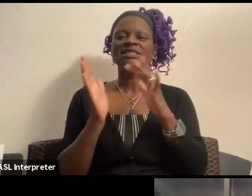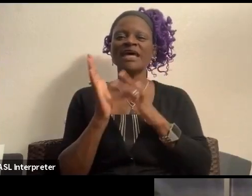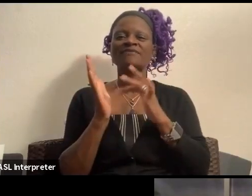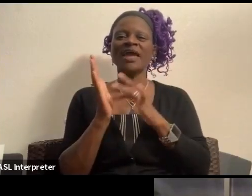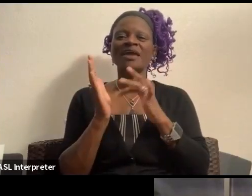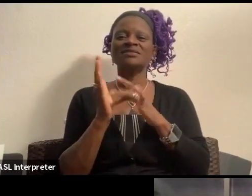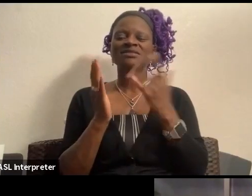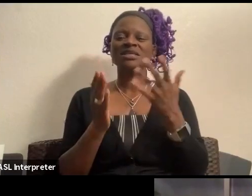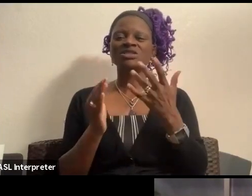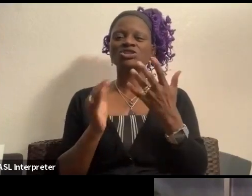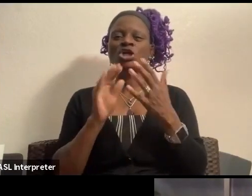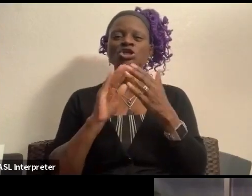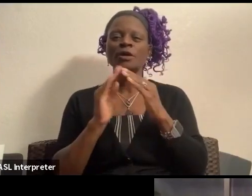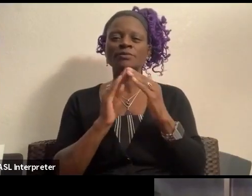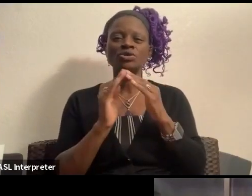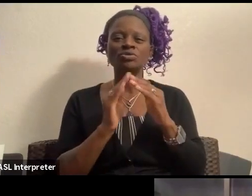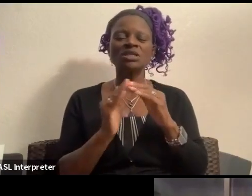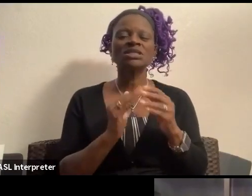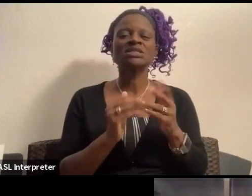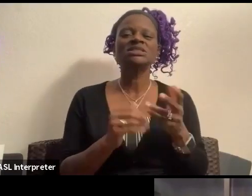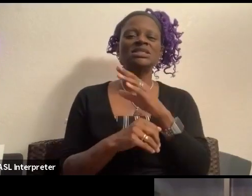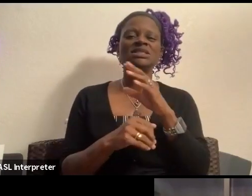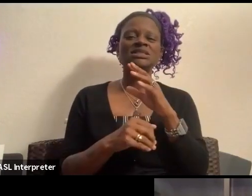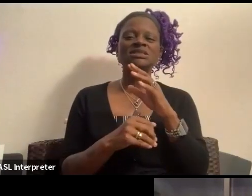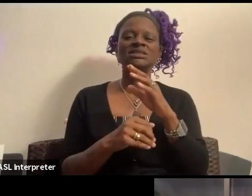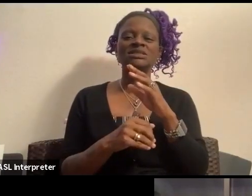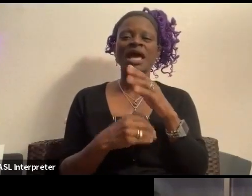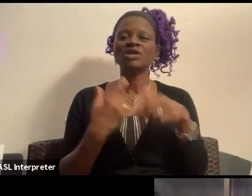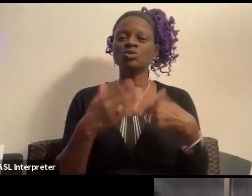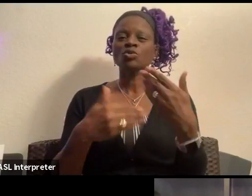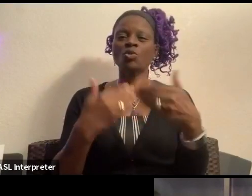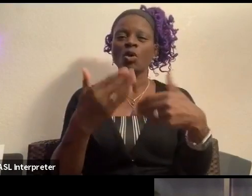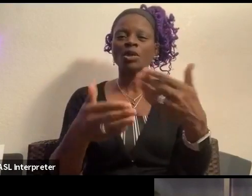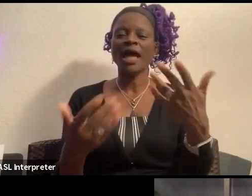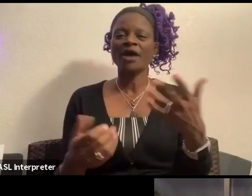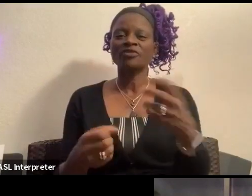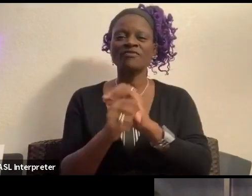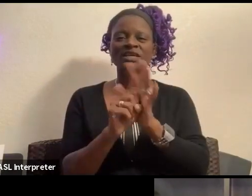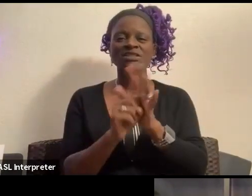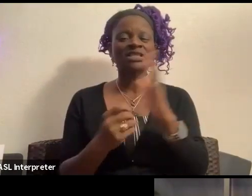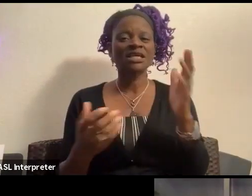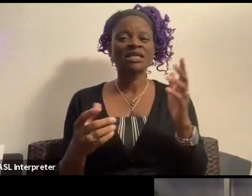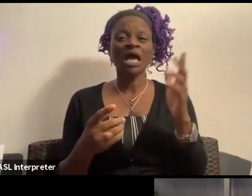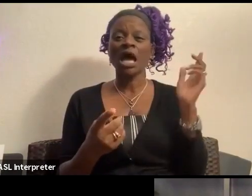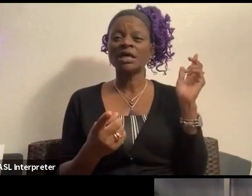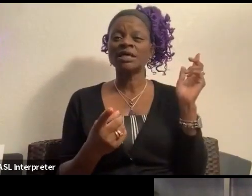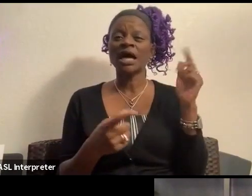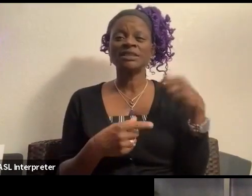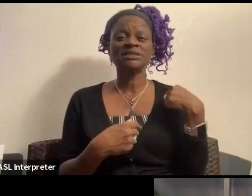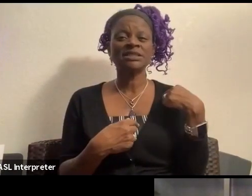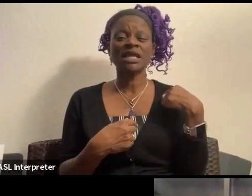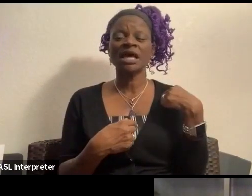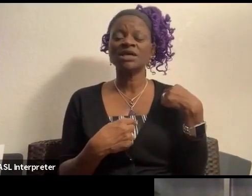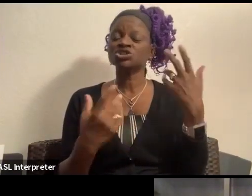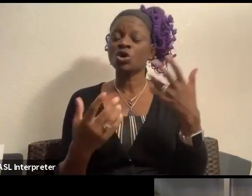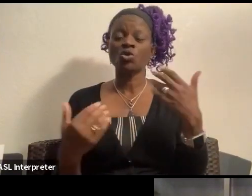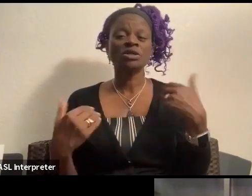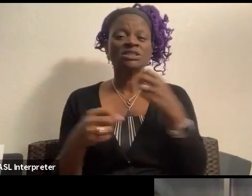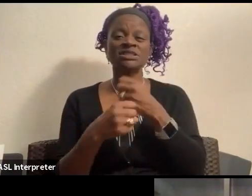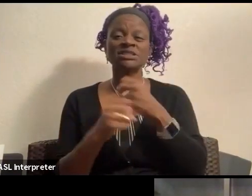So please be sure to join us for that discussion. Until then, have a good week. Stay safe. And most of all, I know we don't want to hear this, but be patient.